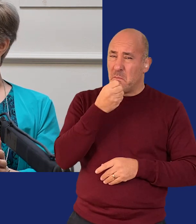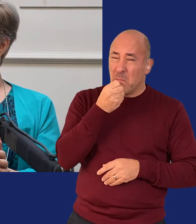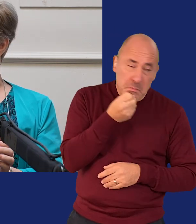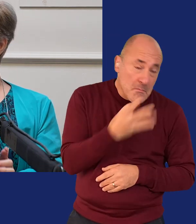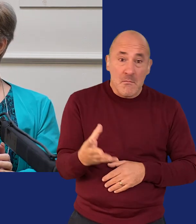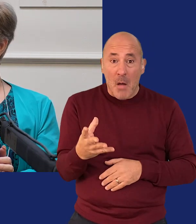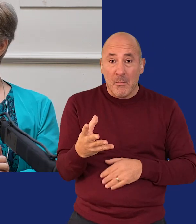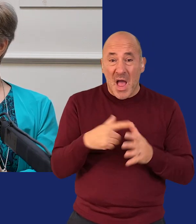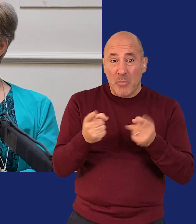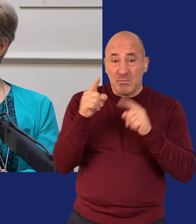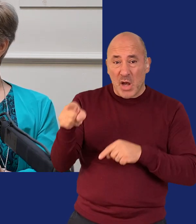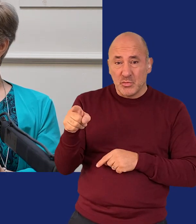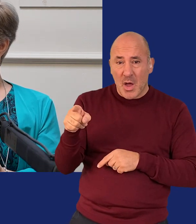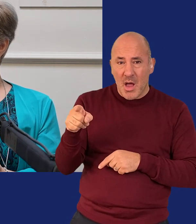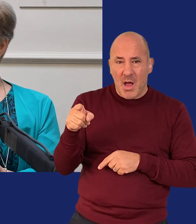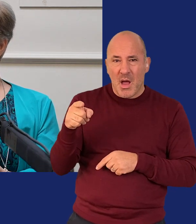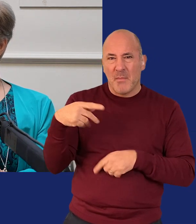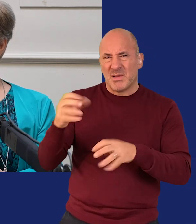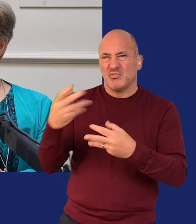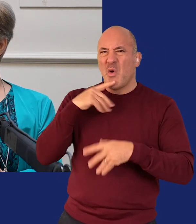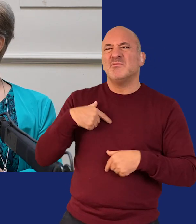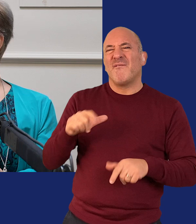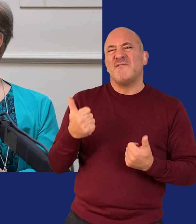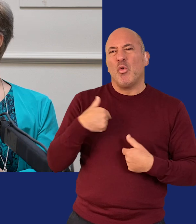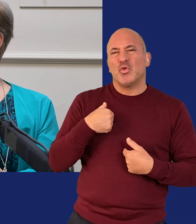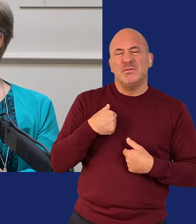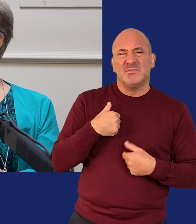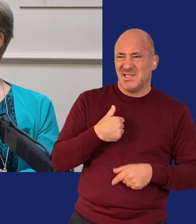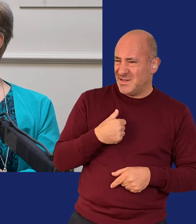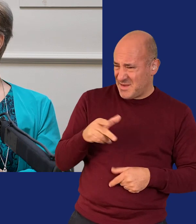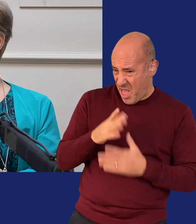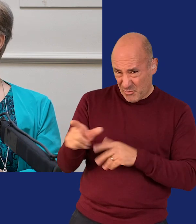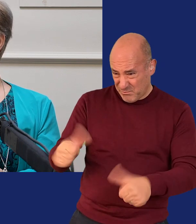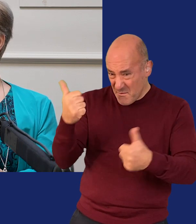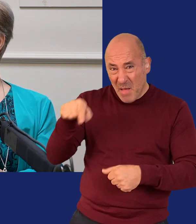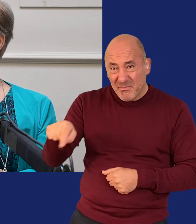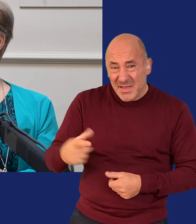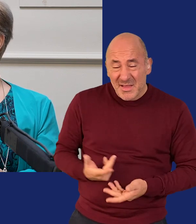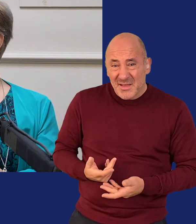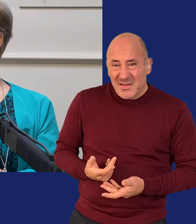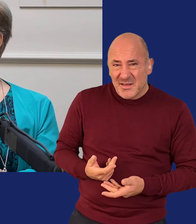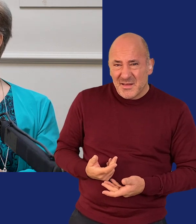who was a brilliant account manager. And she said to me, I don't think I'm very good at this. And I said, you are really good at this. That's not what you mean, is it?